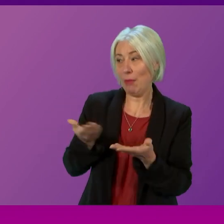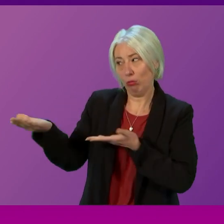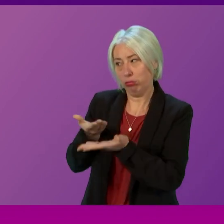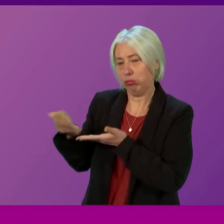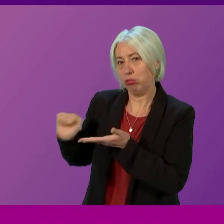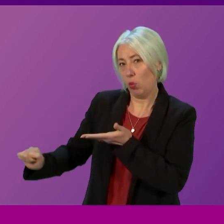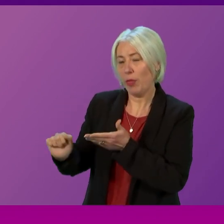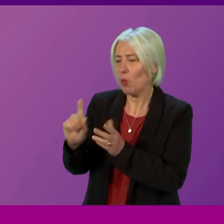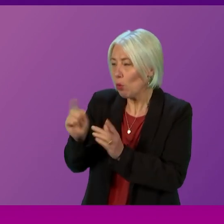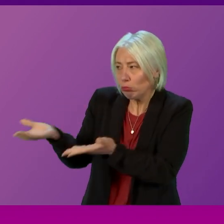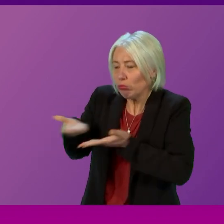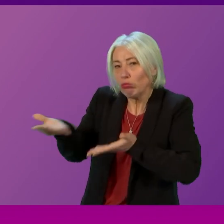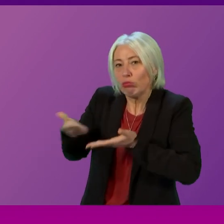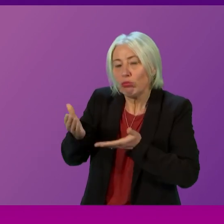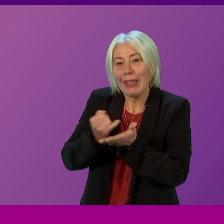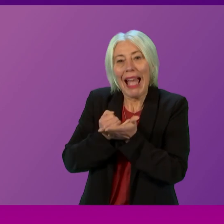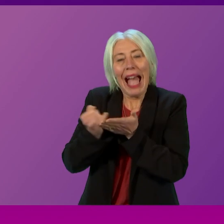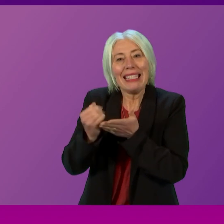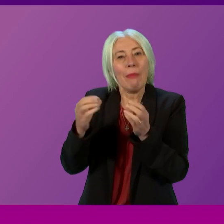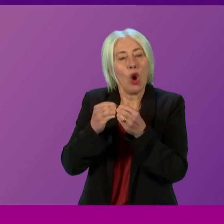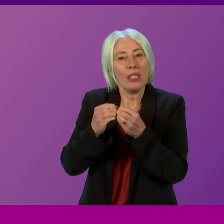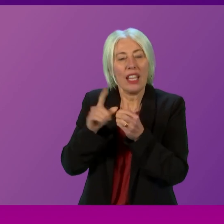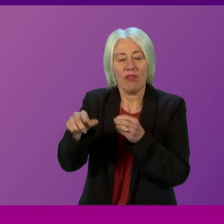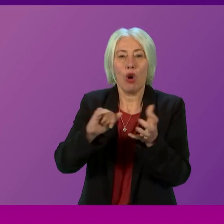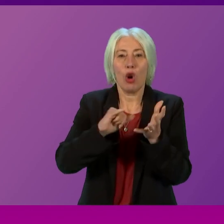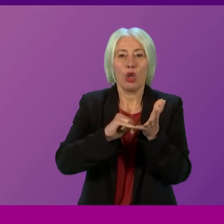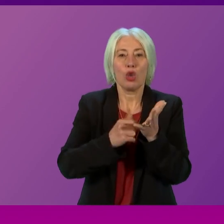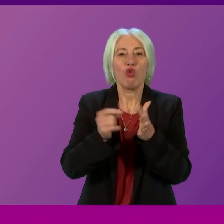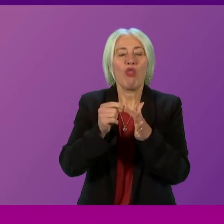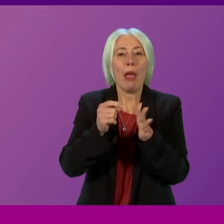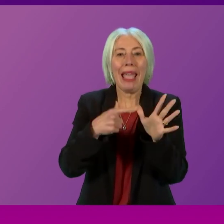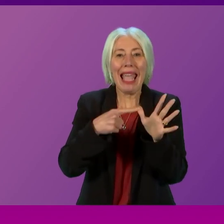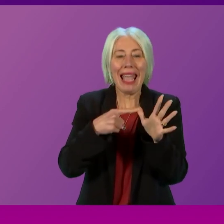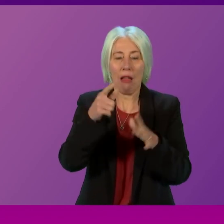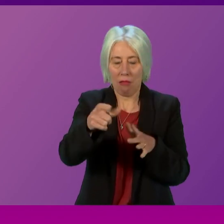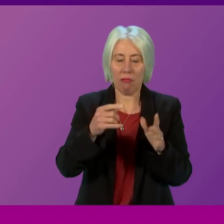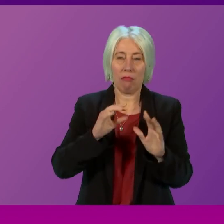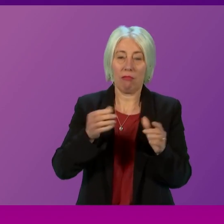of antibiotics to treat group A Strep, in response to the sharp increase in demand.